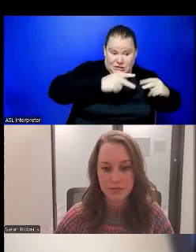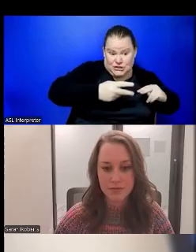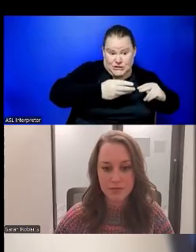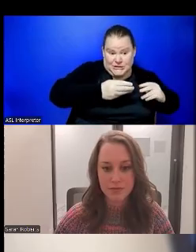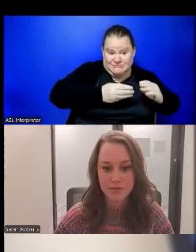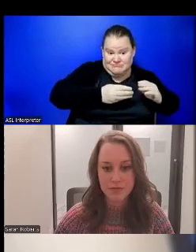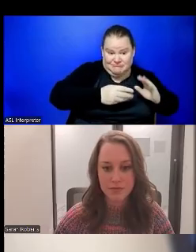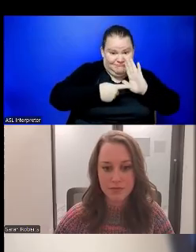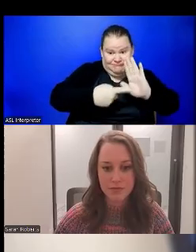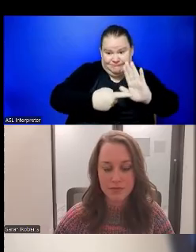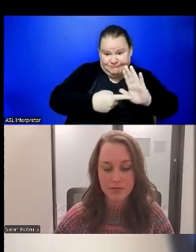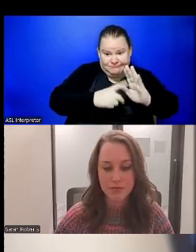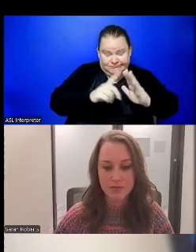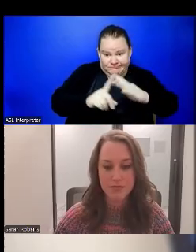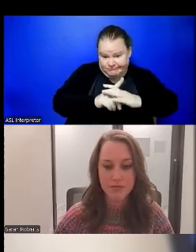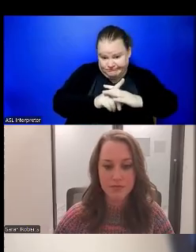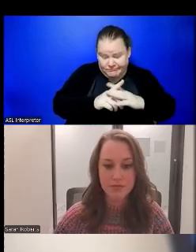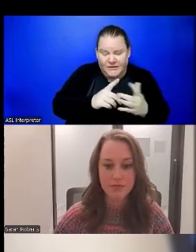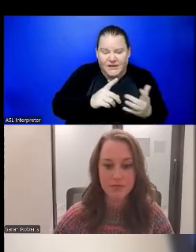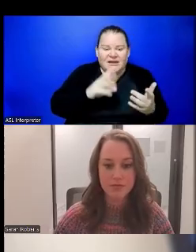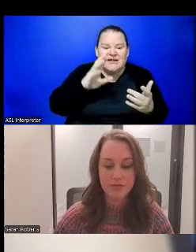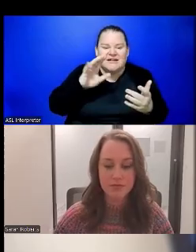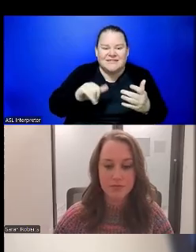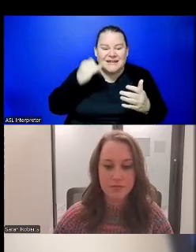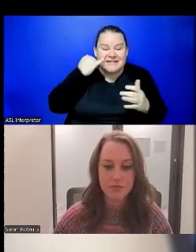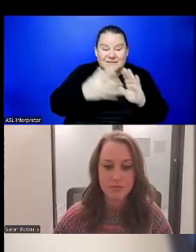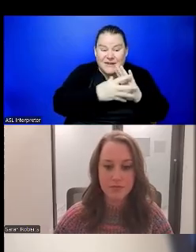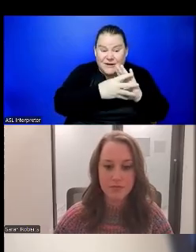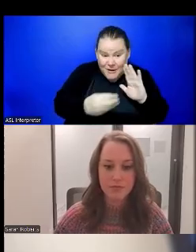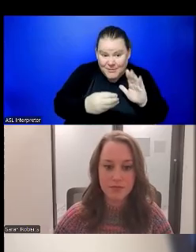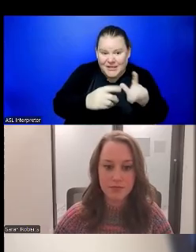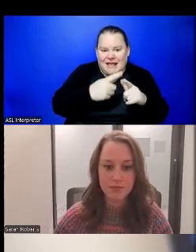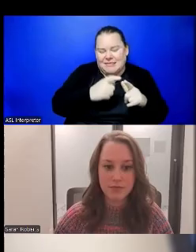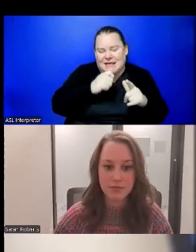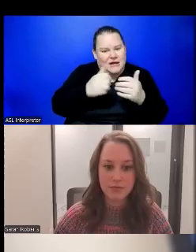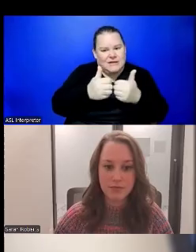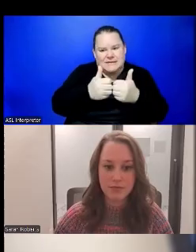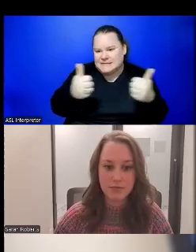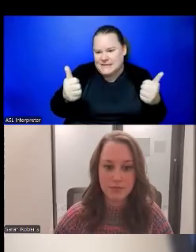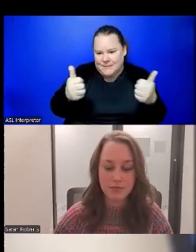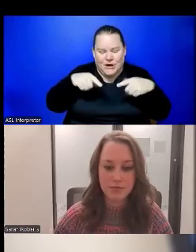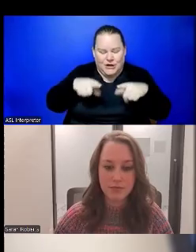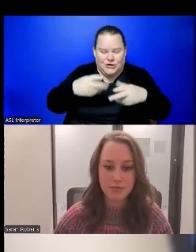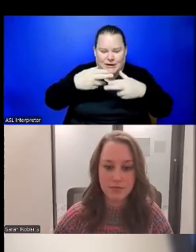most commonly occurs when the chromosomes replicate and then fail to separate during egg formation. But can happen via